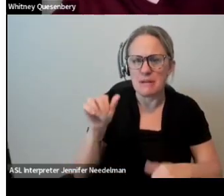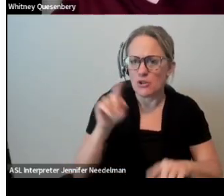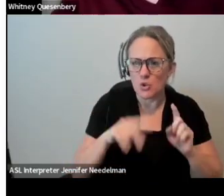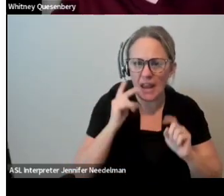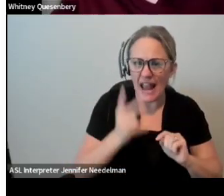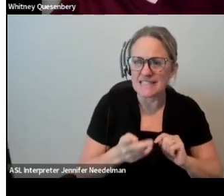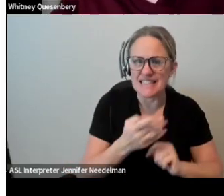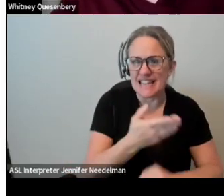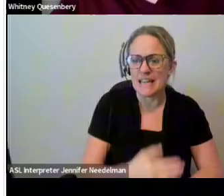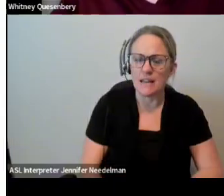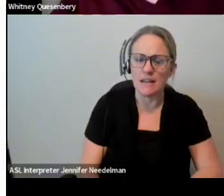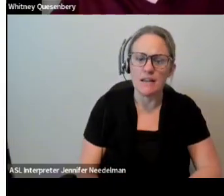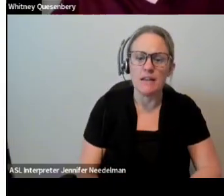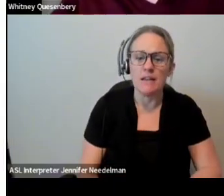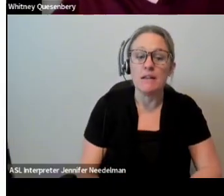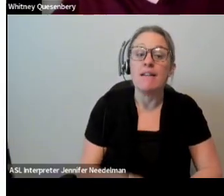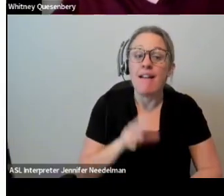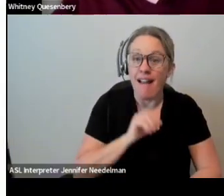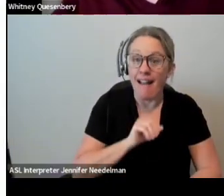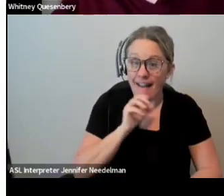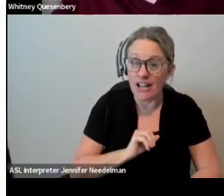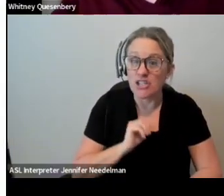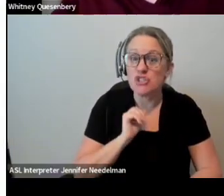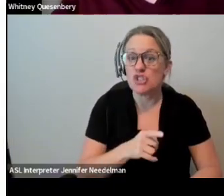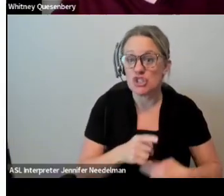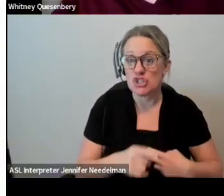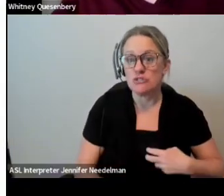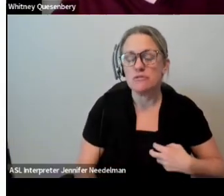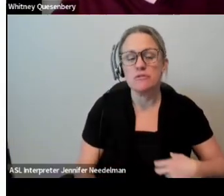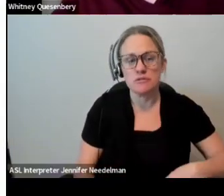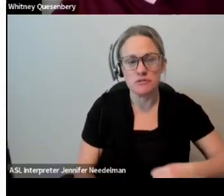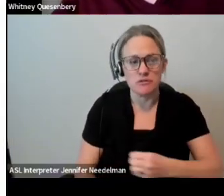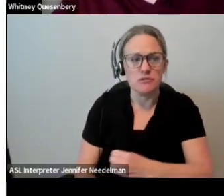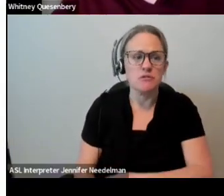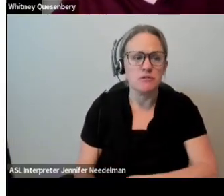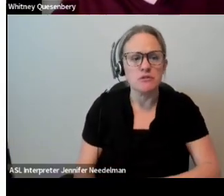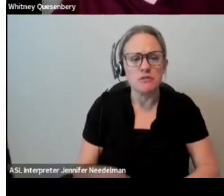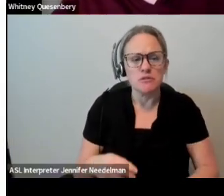We were also thinking about age. So we actually assigned ages to the, to these characters